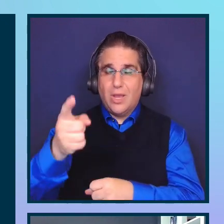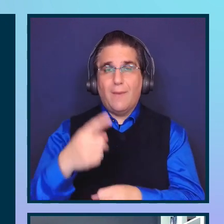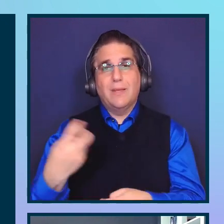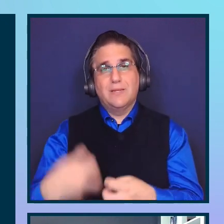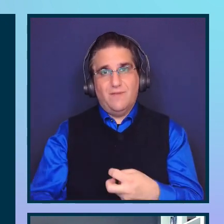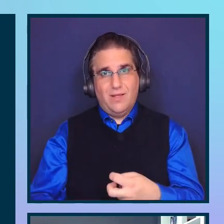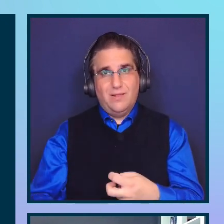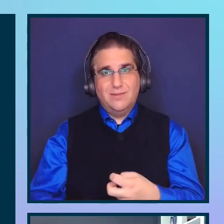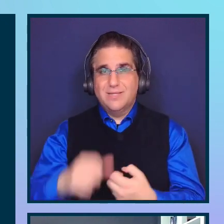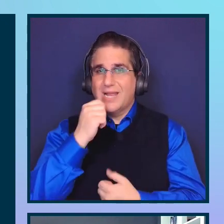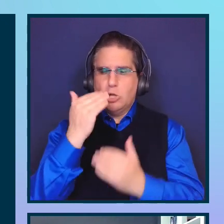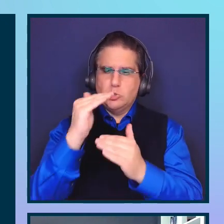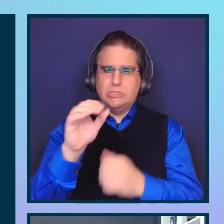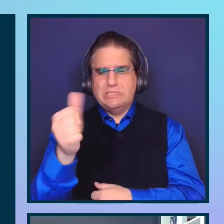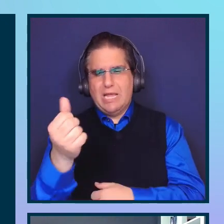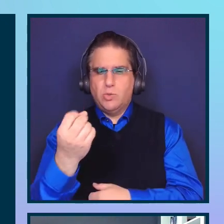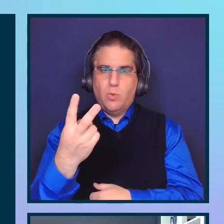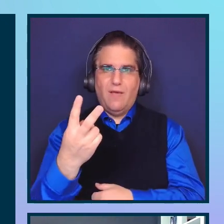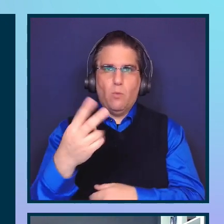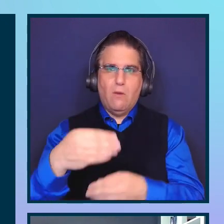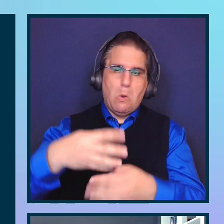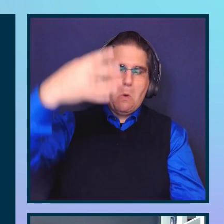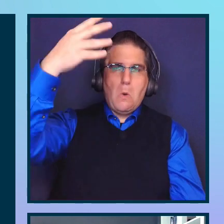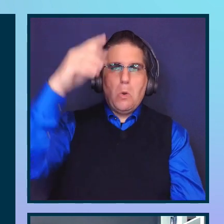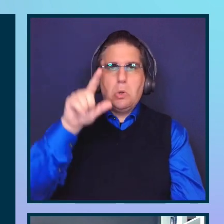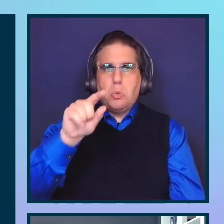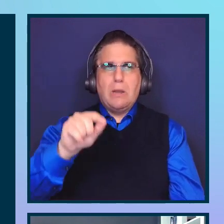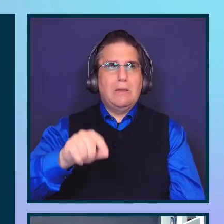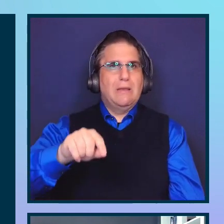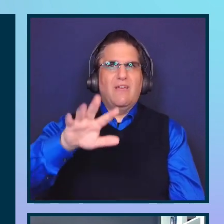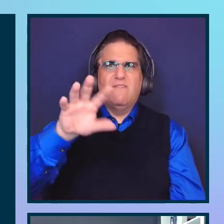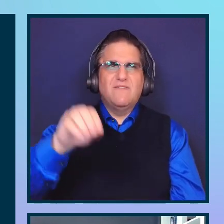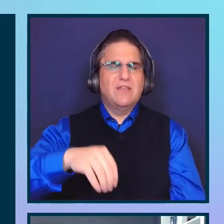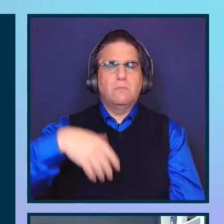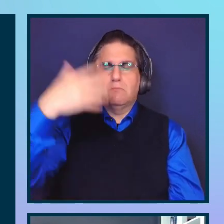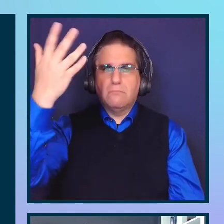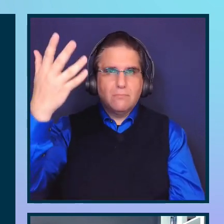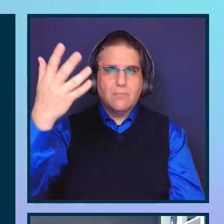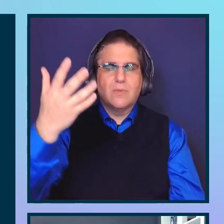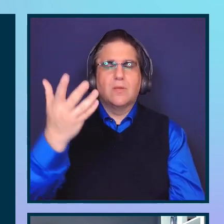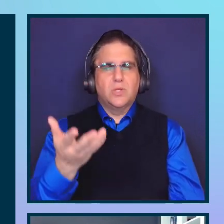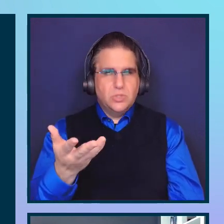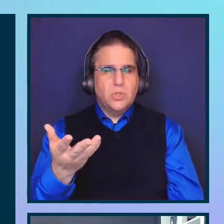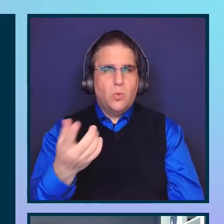instead of like 10 options, we might have 20, 50, 30. So consider whether you wanna use dropdowns